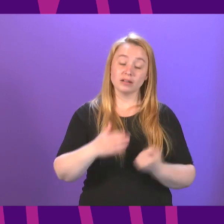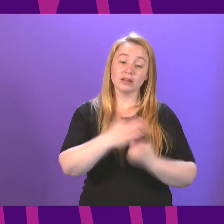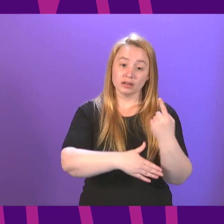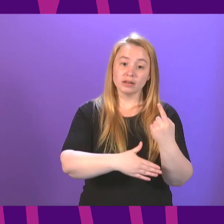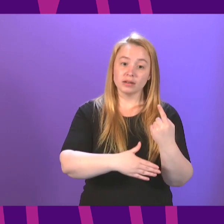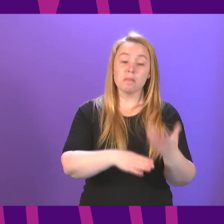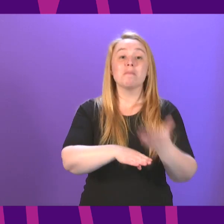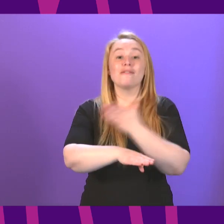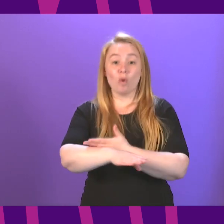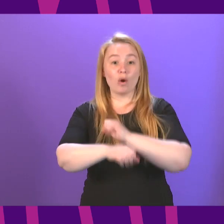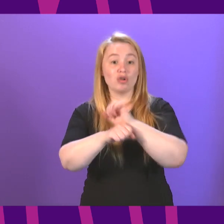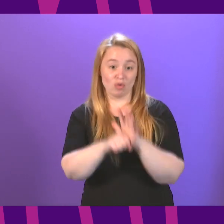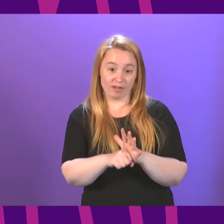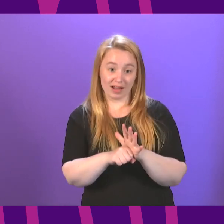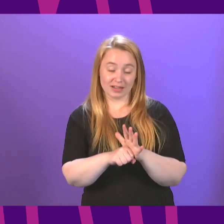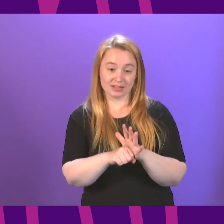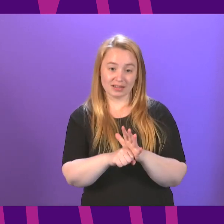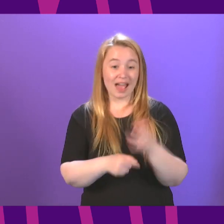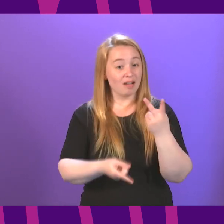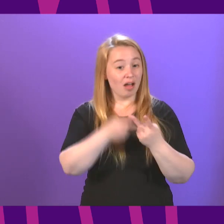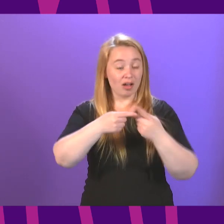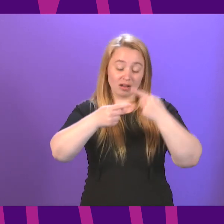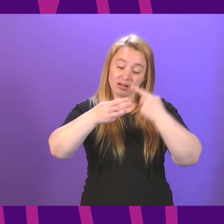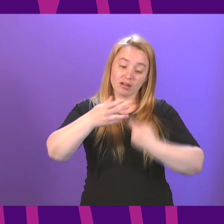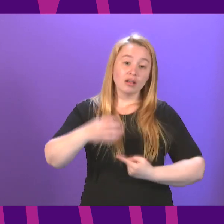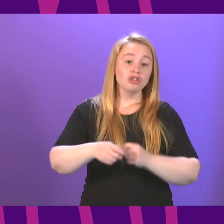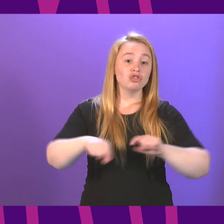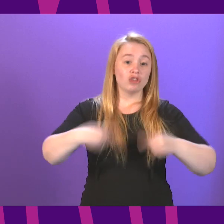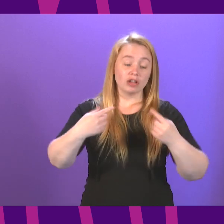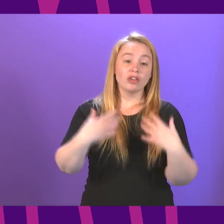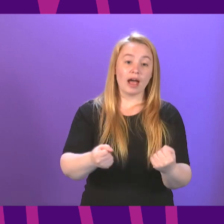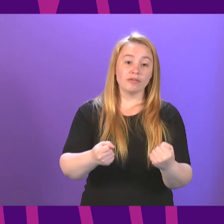are countless others—and we know that, even when lockdown ends and the virus is defeated,